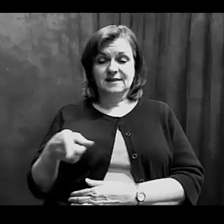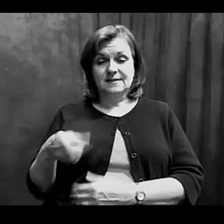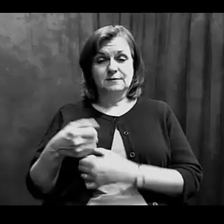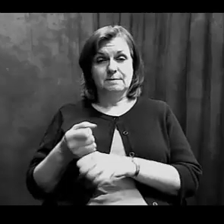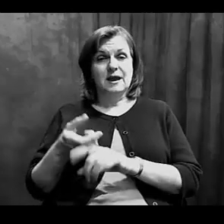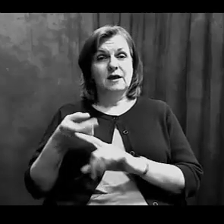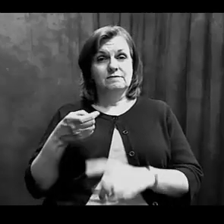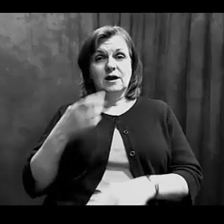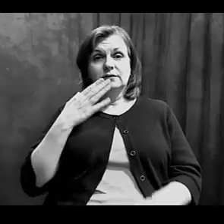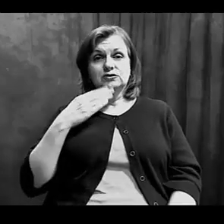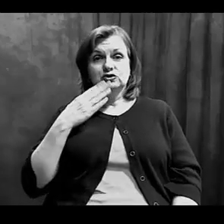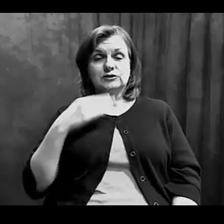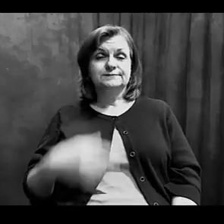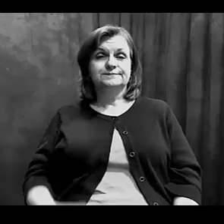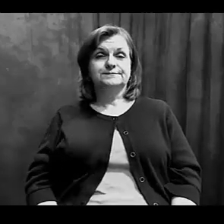actually yes it is